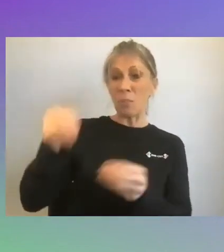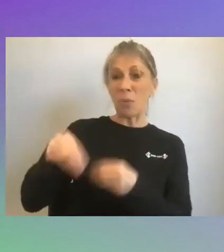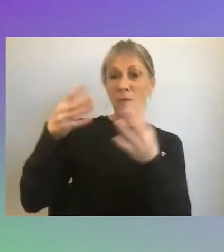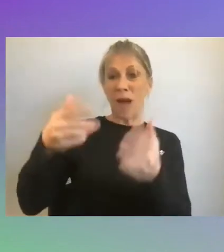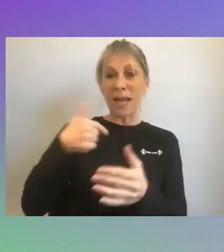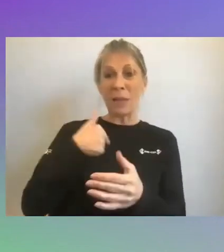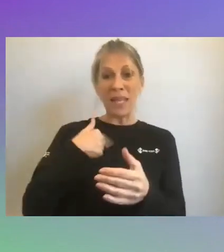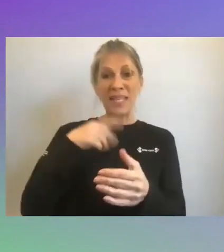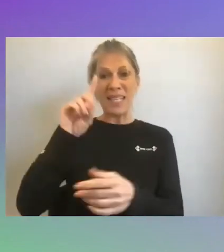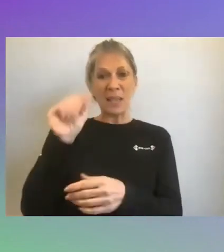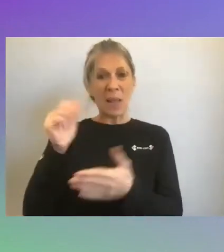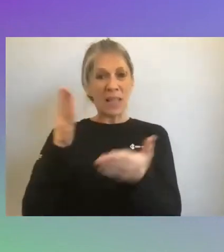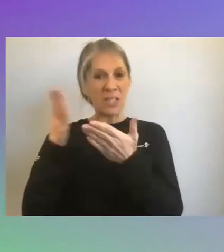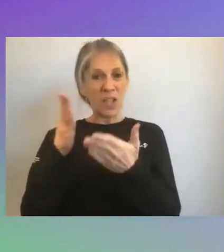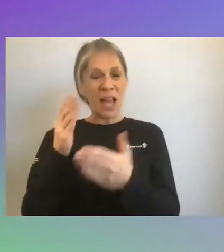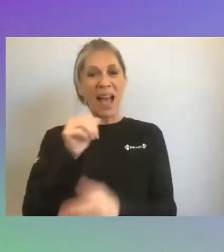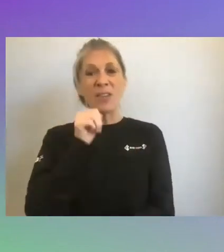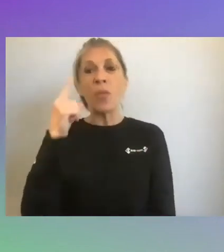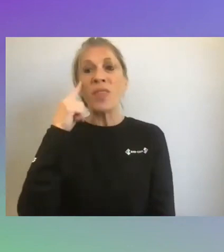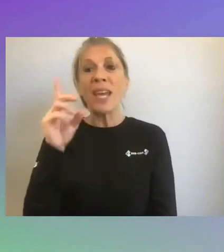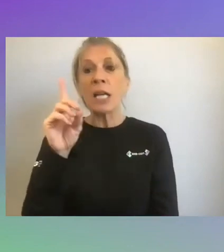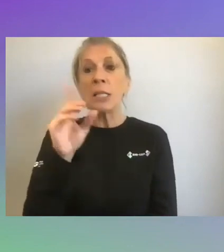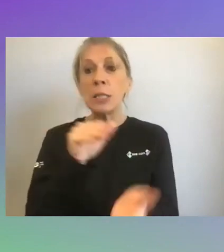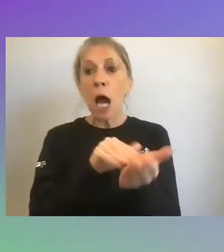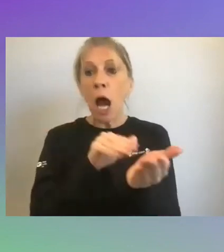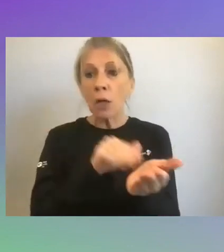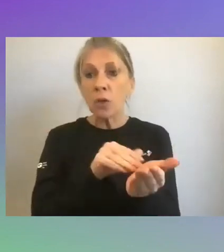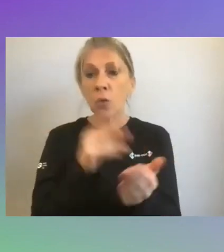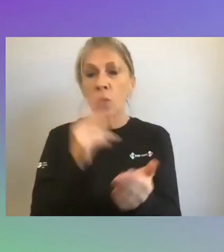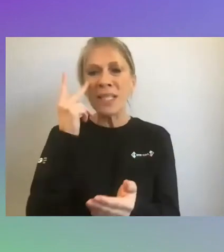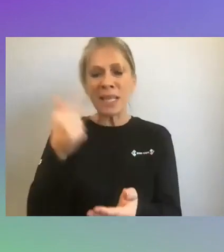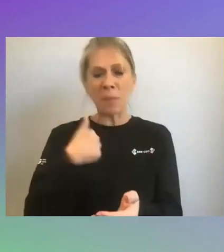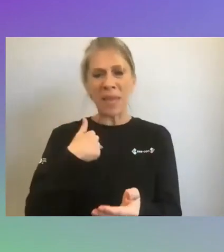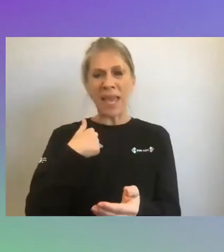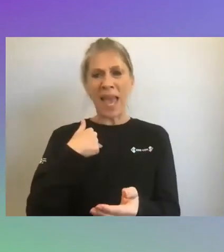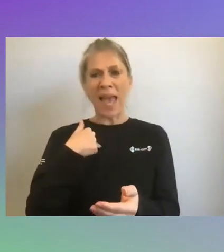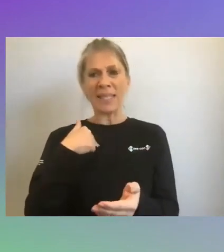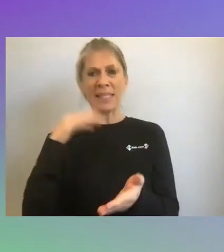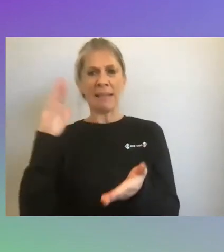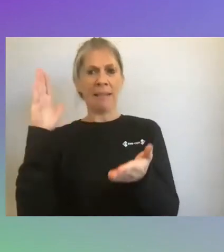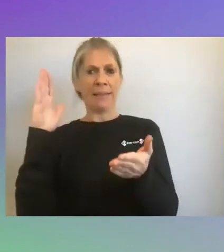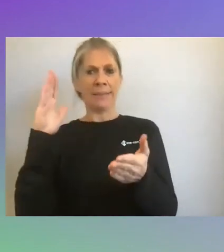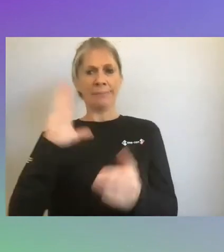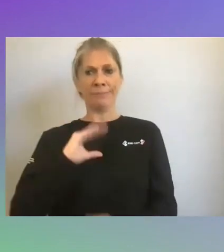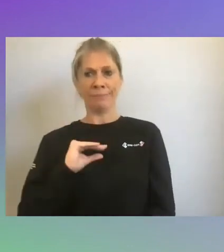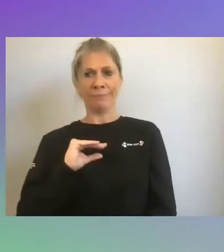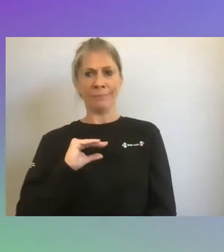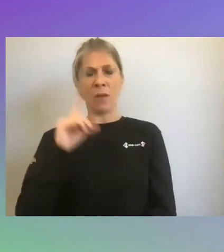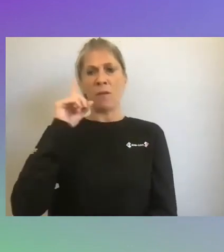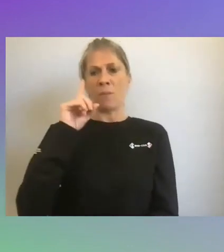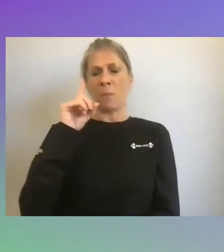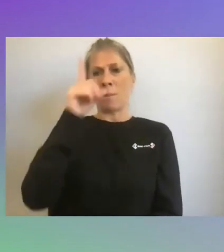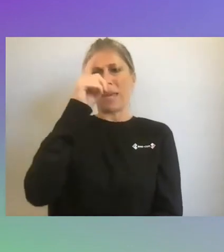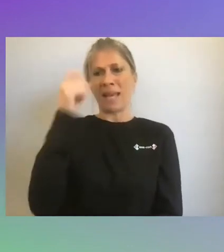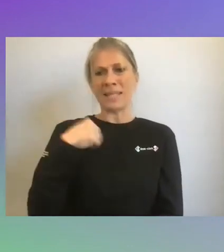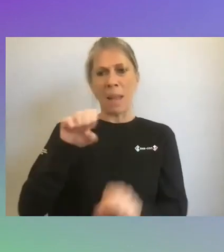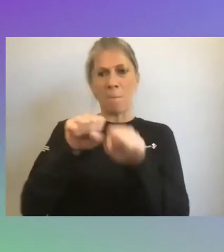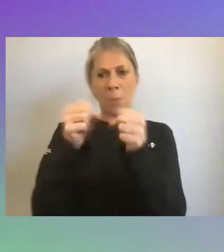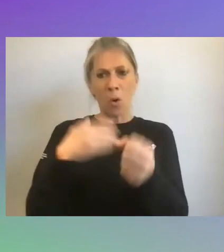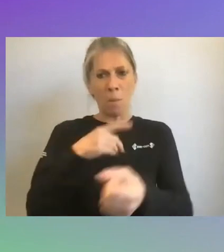think a doctor would see me as less than for treating a broken arm. So I would really prefer